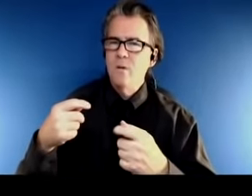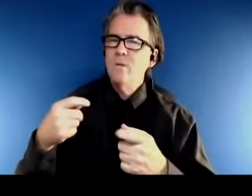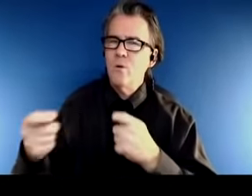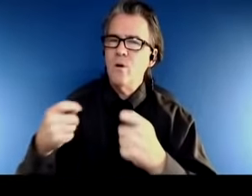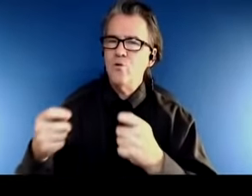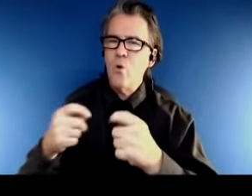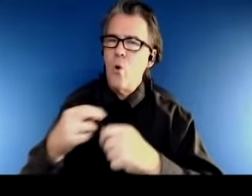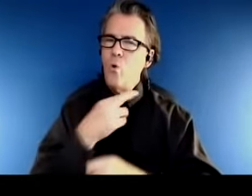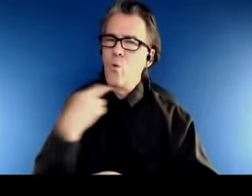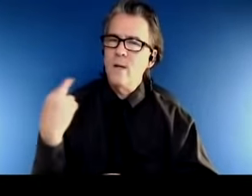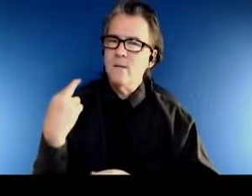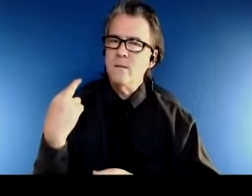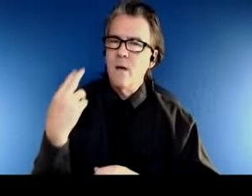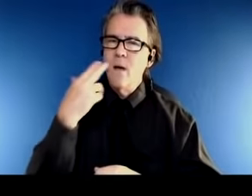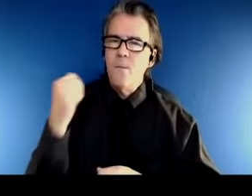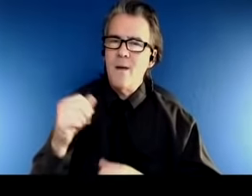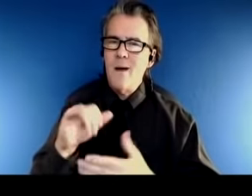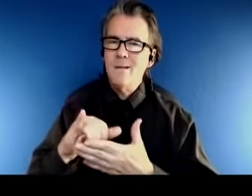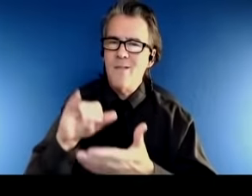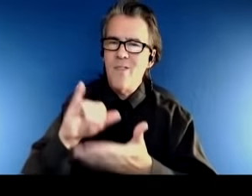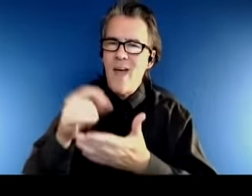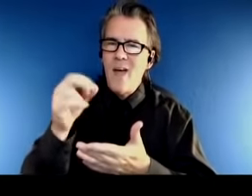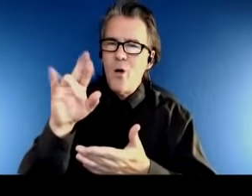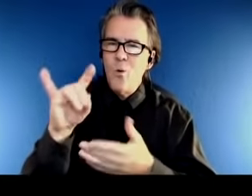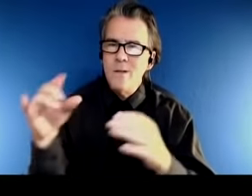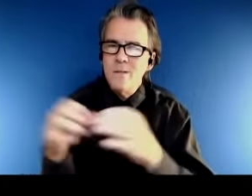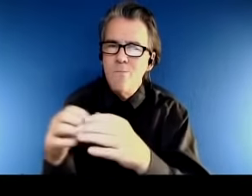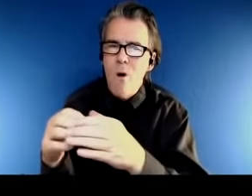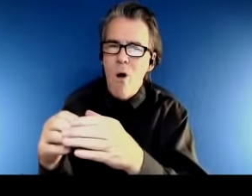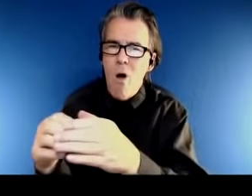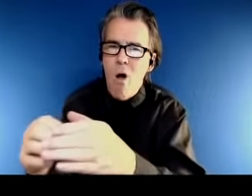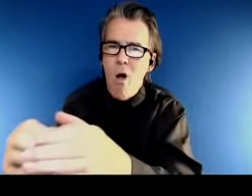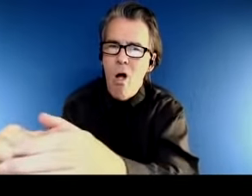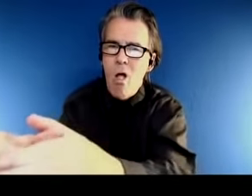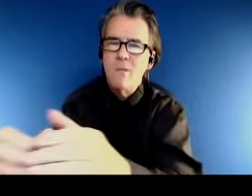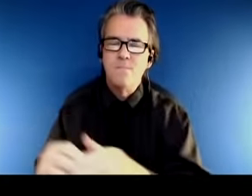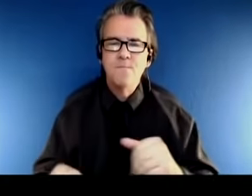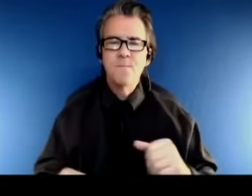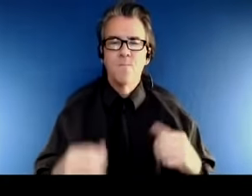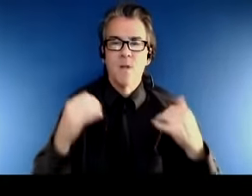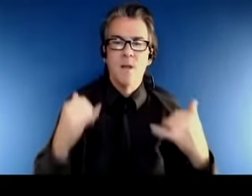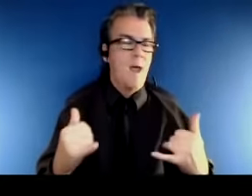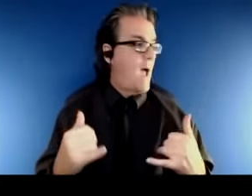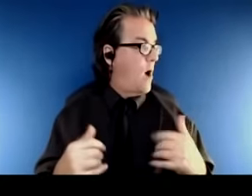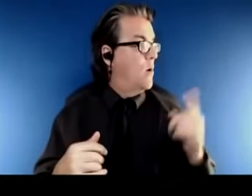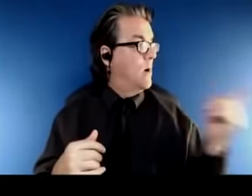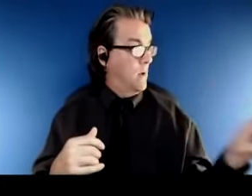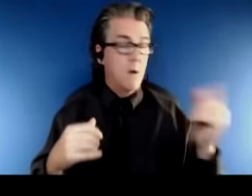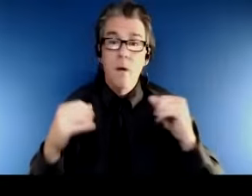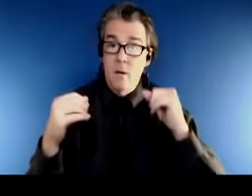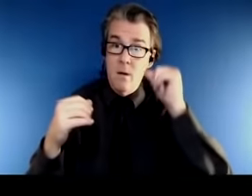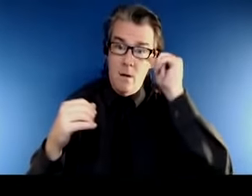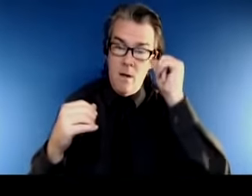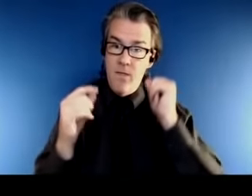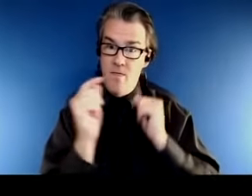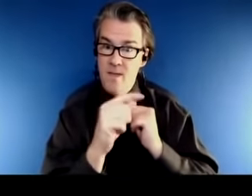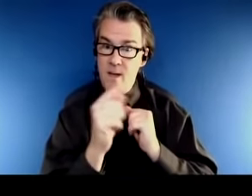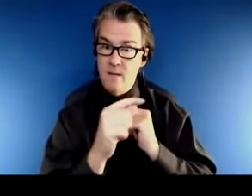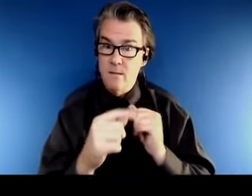So that's kind of how that decision process works. If I go into your second part of the question